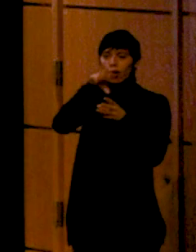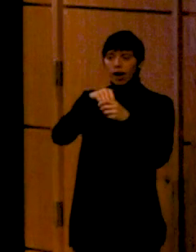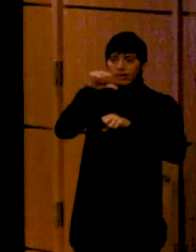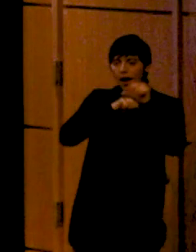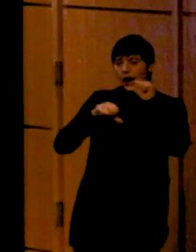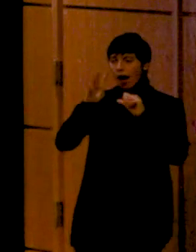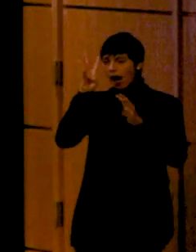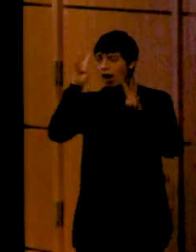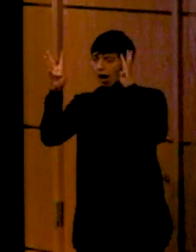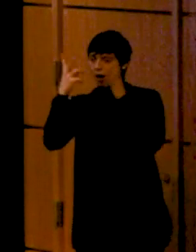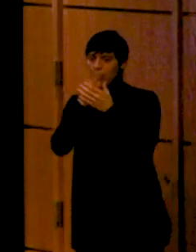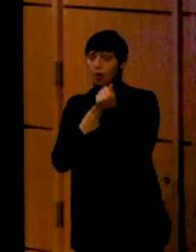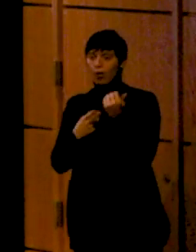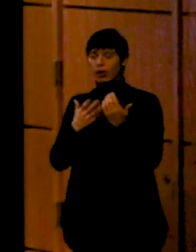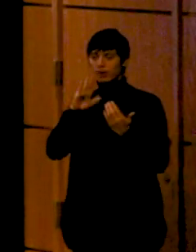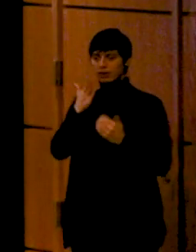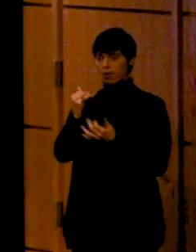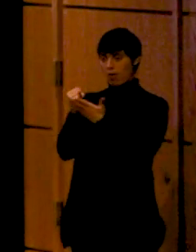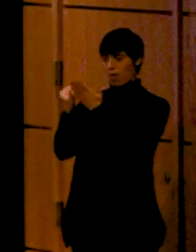And she was a great friend of Henk's.